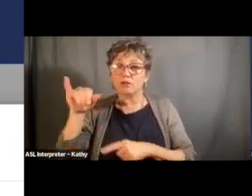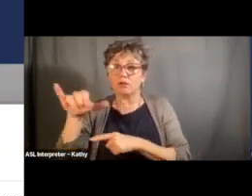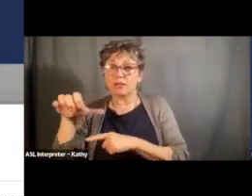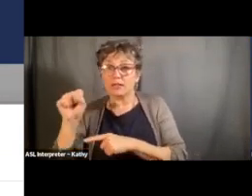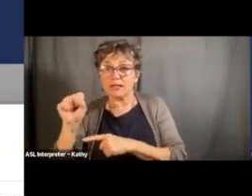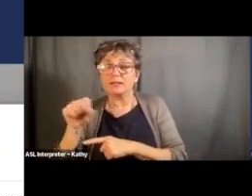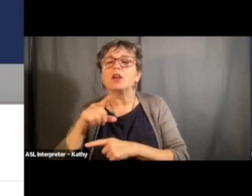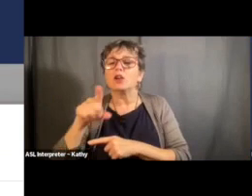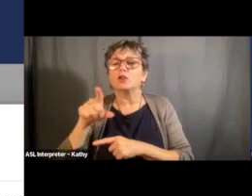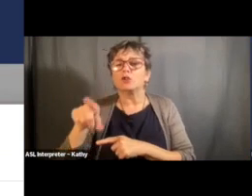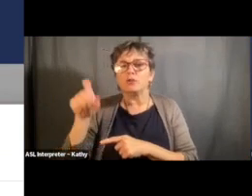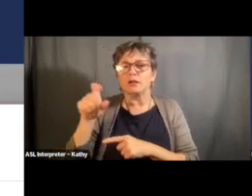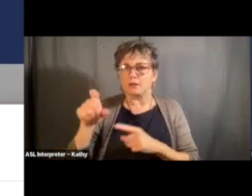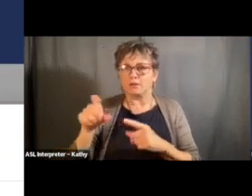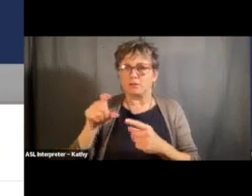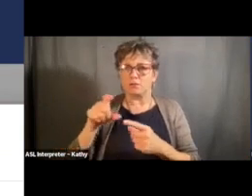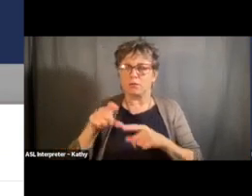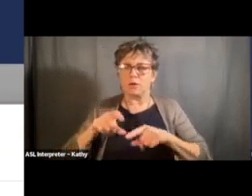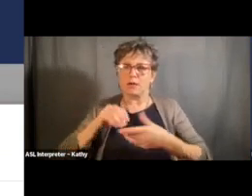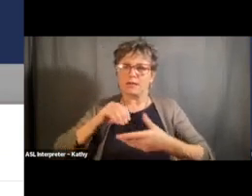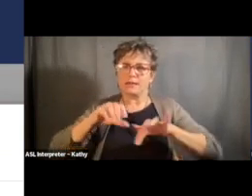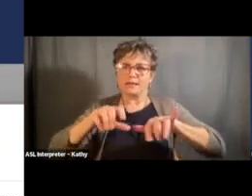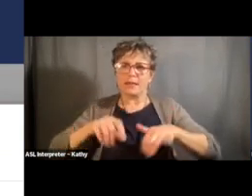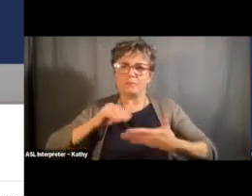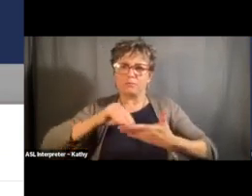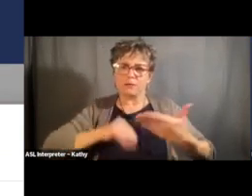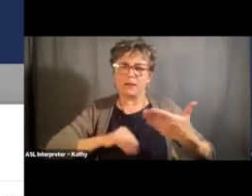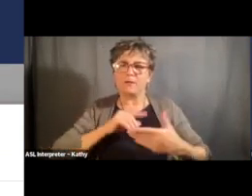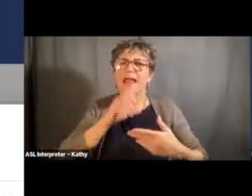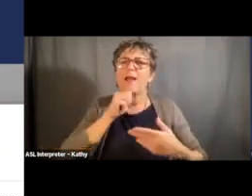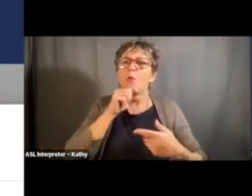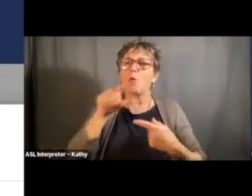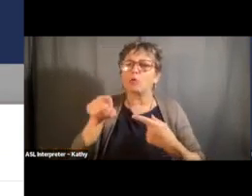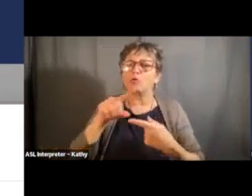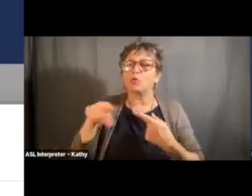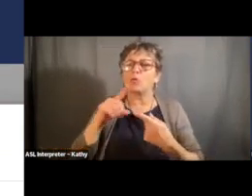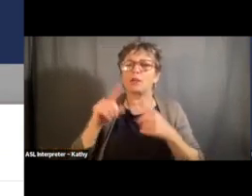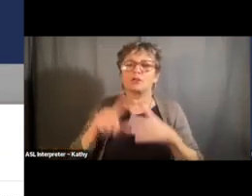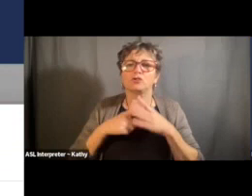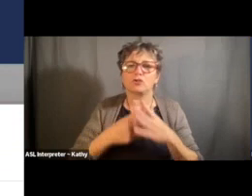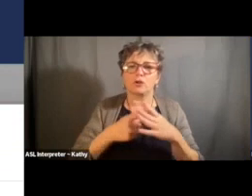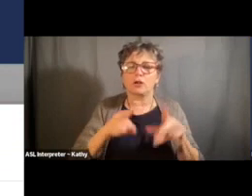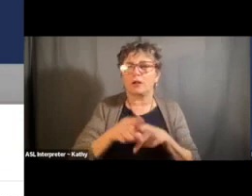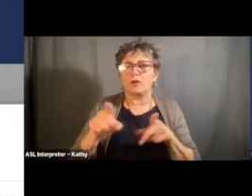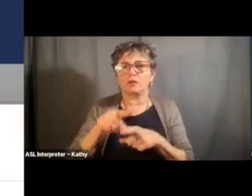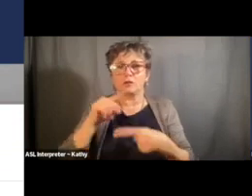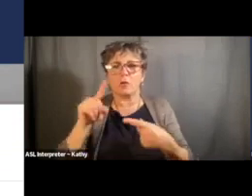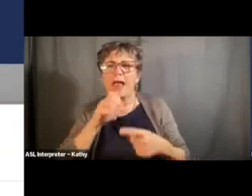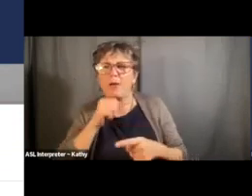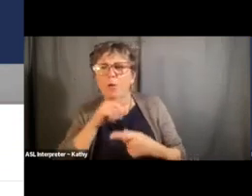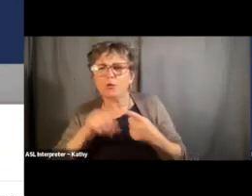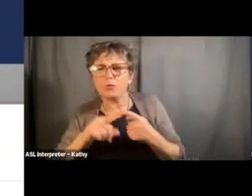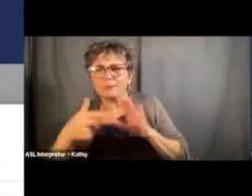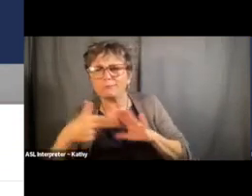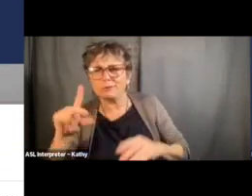of symptoms started and then the age of diagnosis. This could be the same day or year but it could